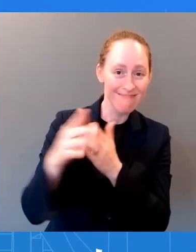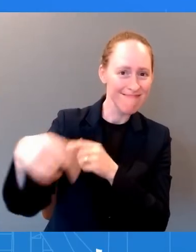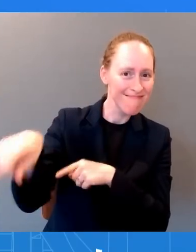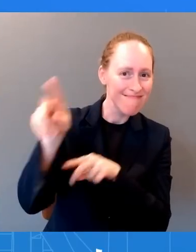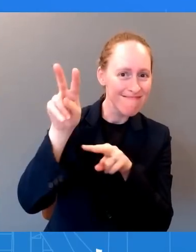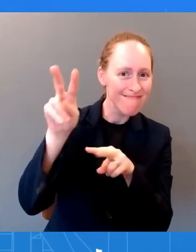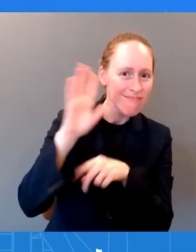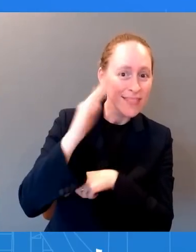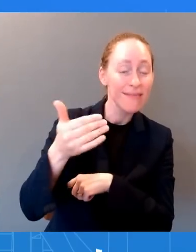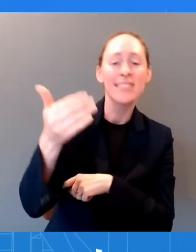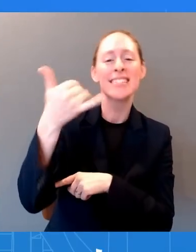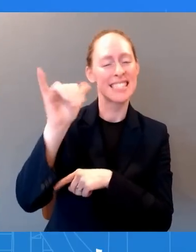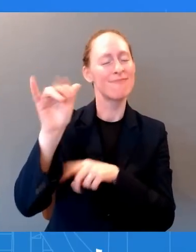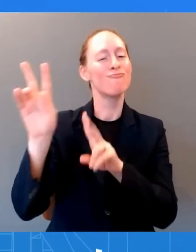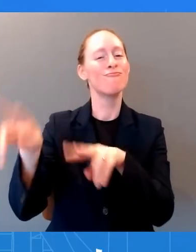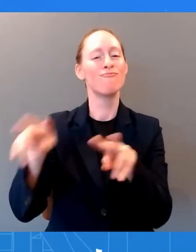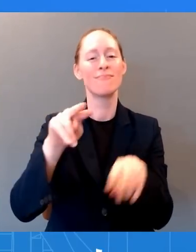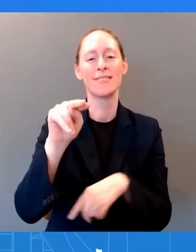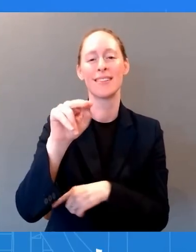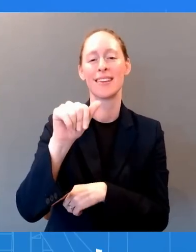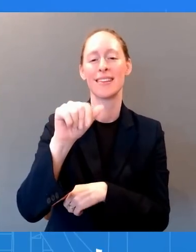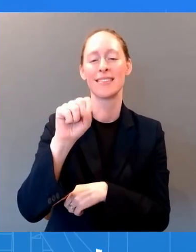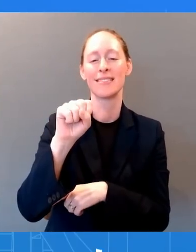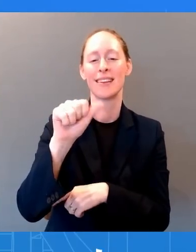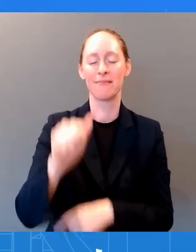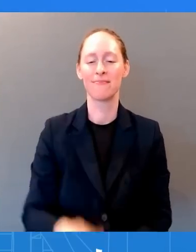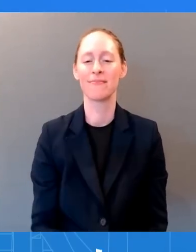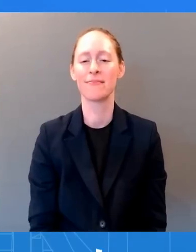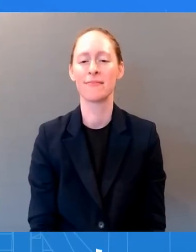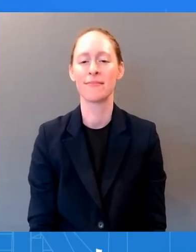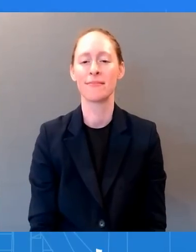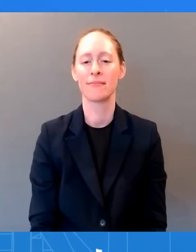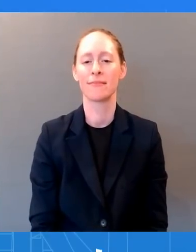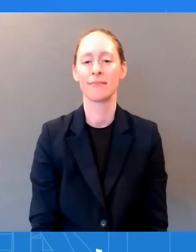the Vice President and Second Gentleman met with STEM students, astronauts,